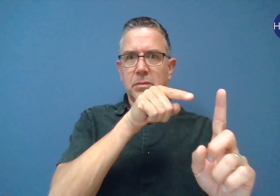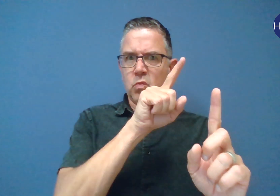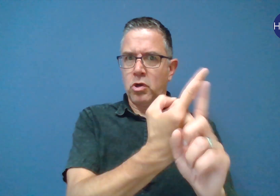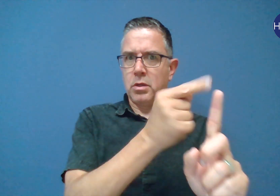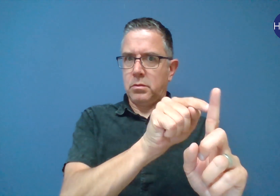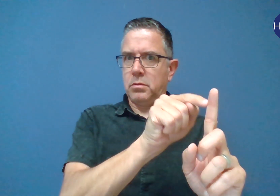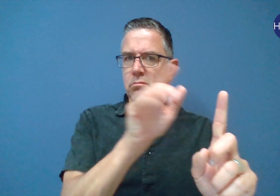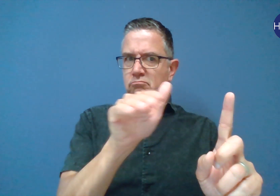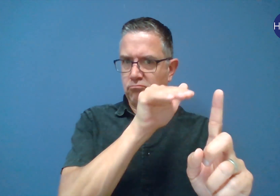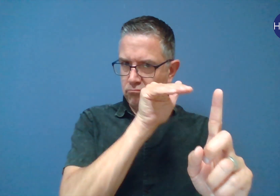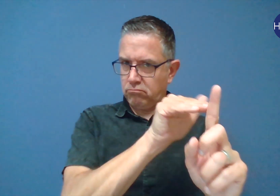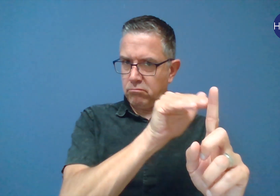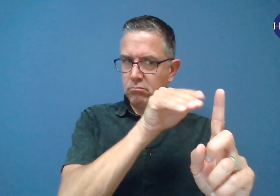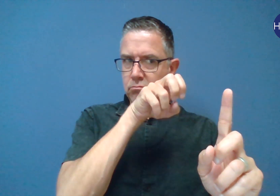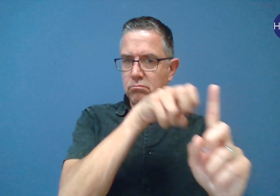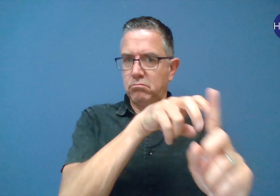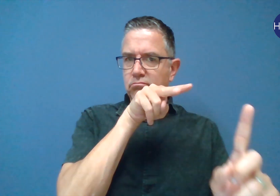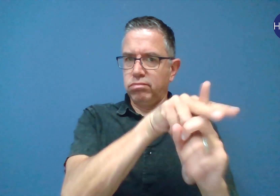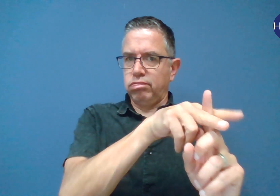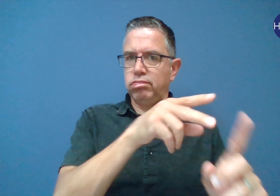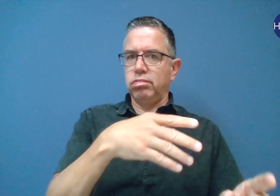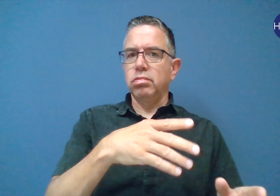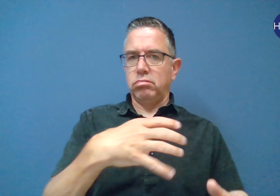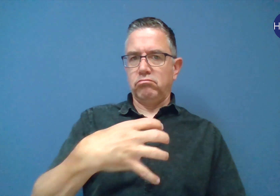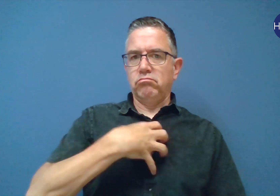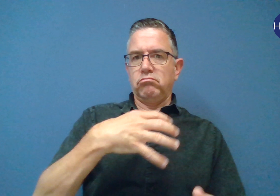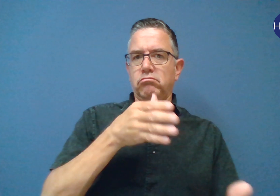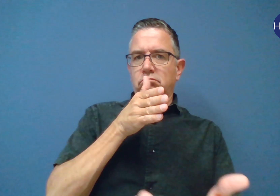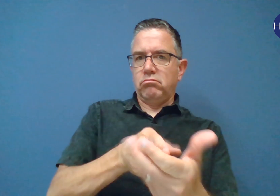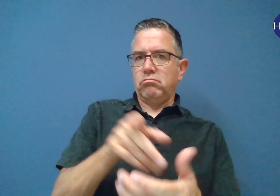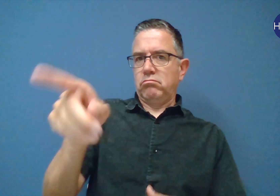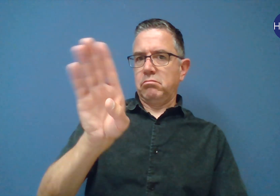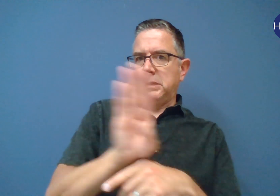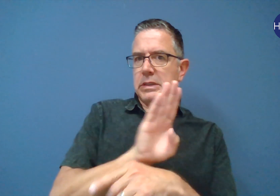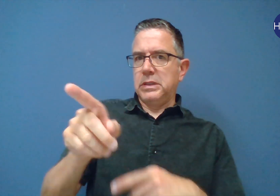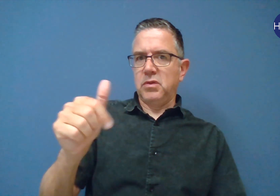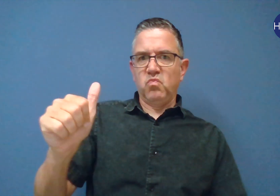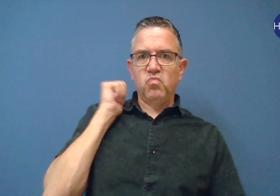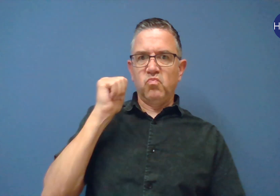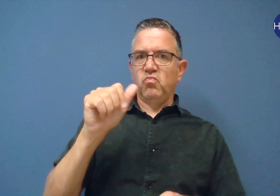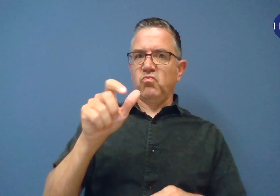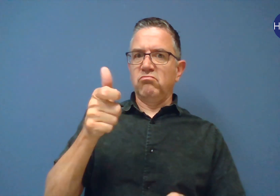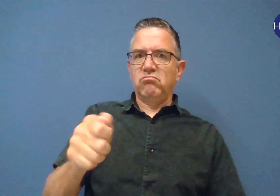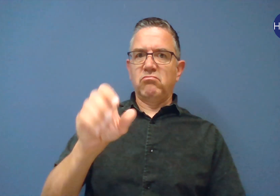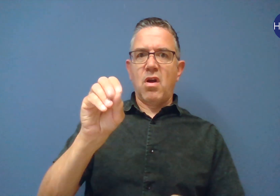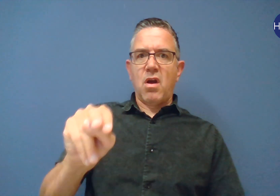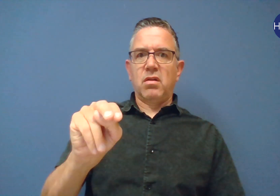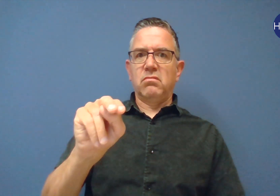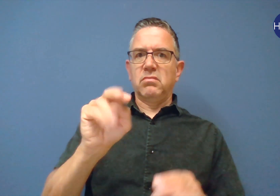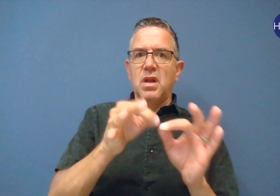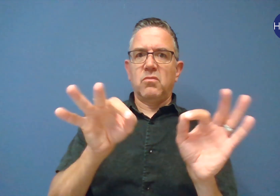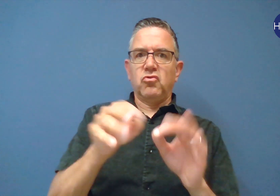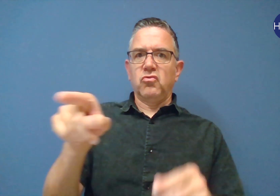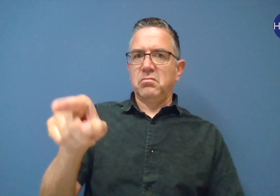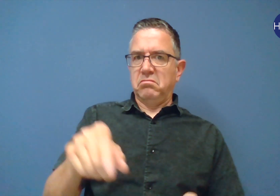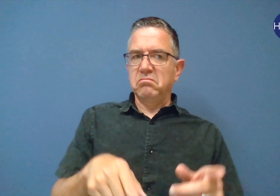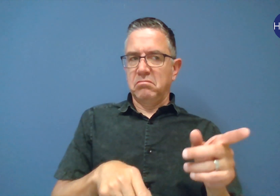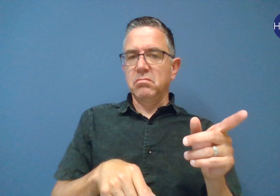They are only agency you can file complaint with. So you can fight against this business that refuses to turn caption on.